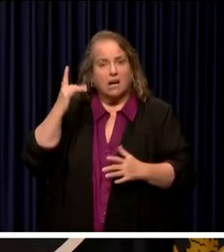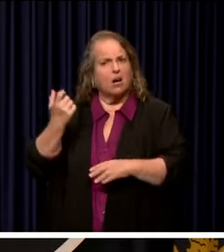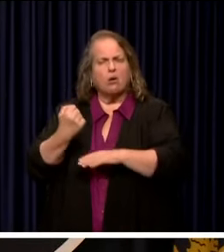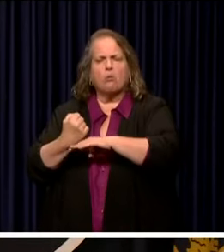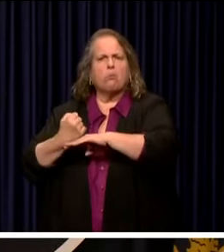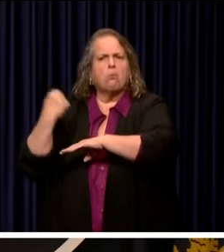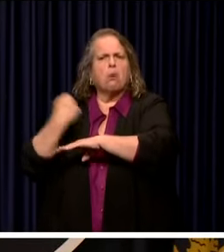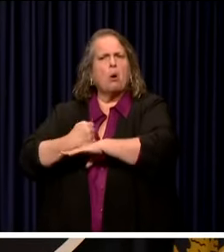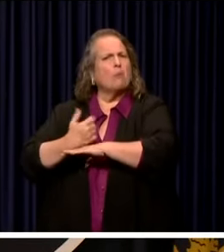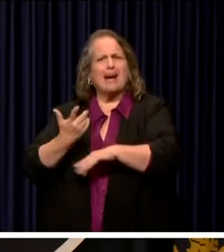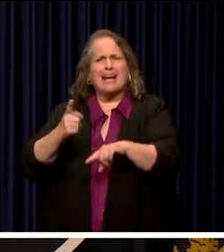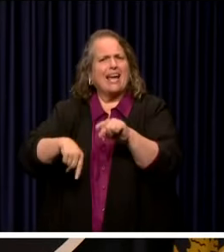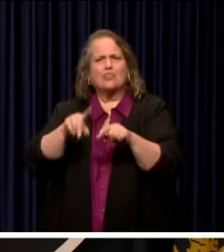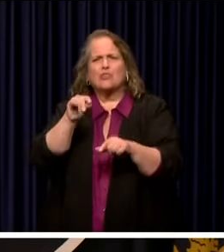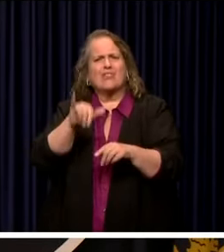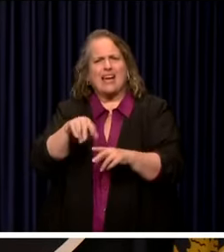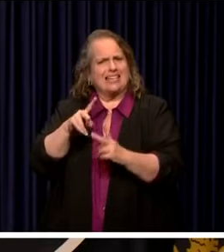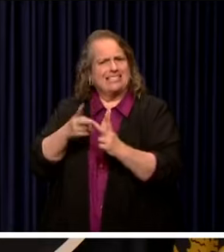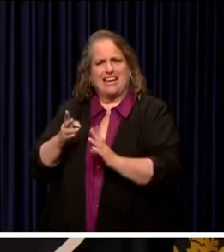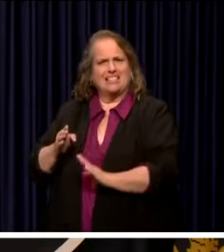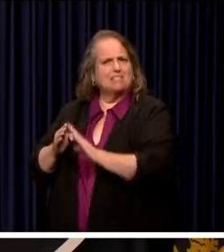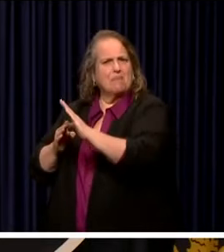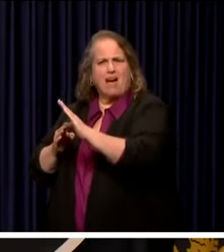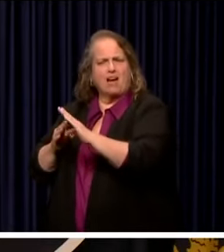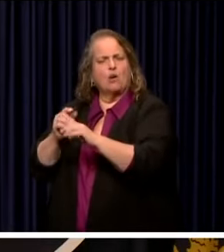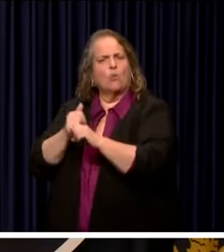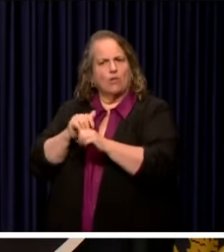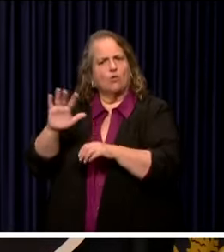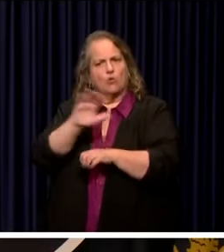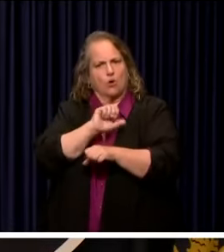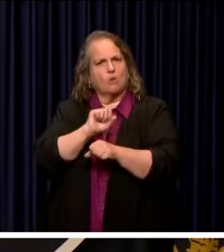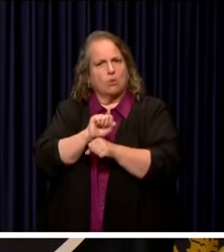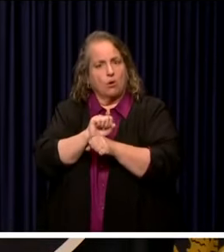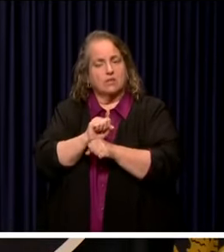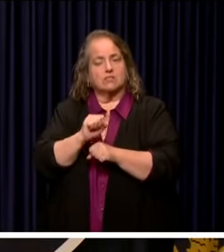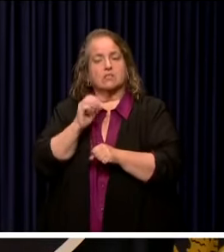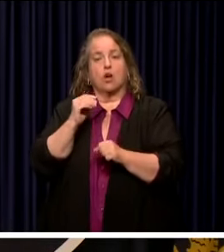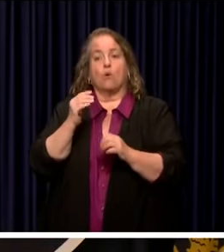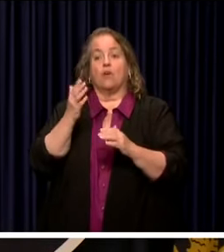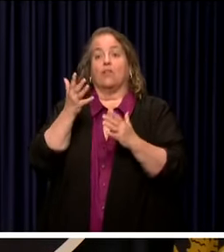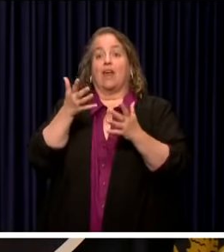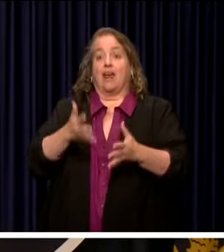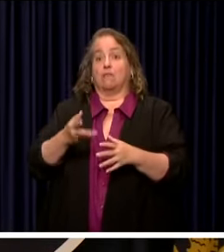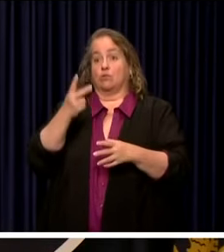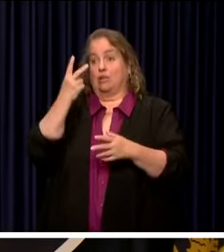DISABILITIES AND I WANT TO MAKE SURE THAT EVERYBODY IS SAFE AND PROTECTED THERE, BUT NEVER WANT